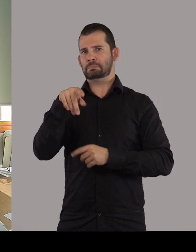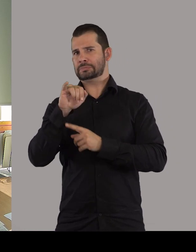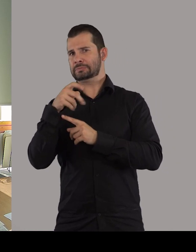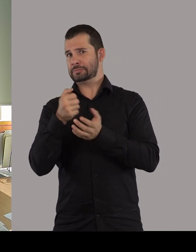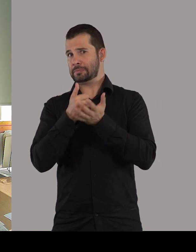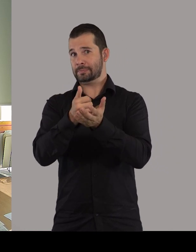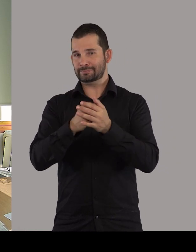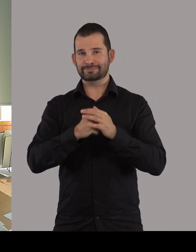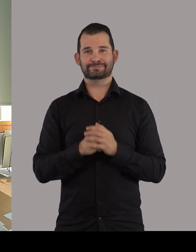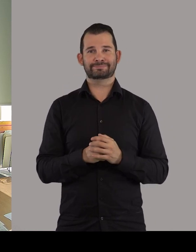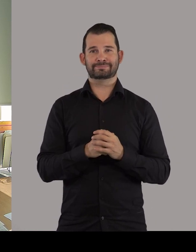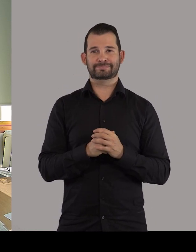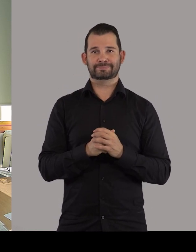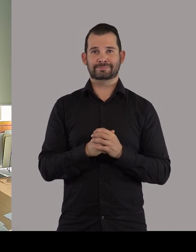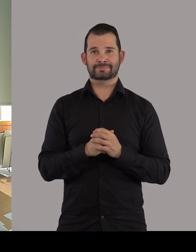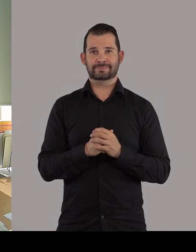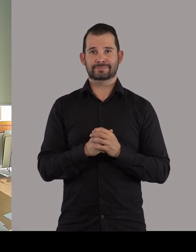appeal process and useful tips.